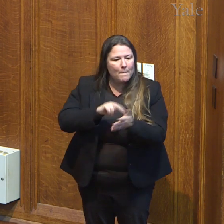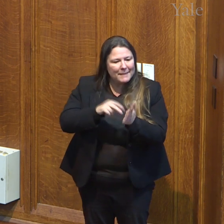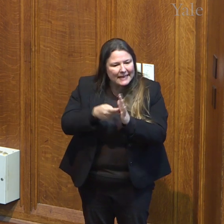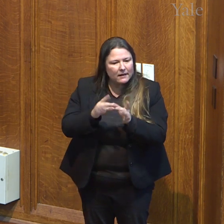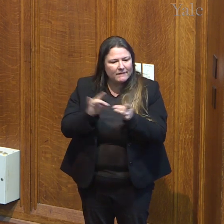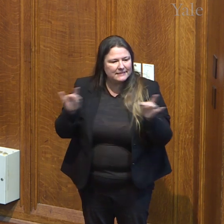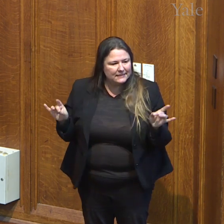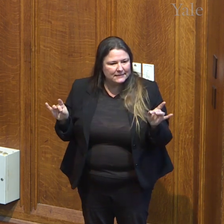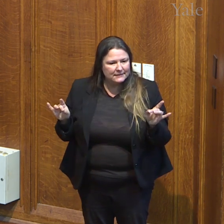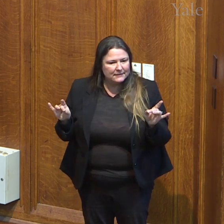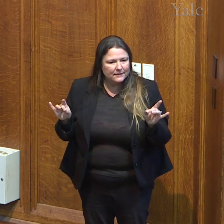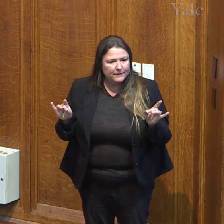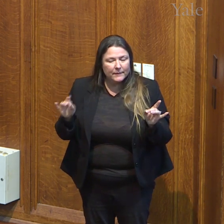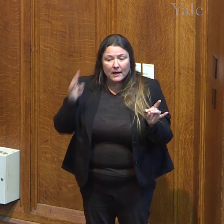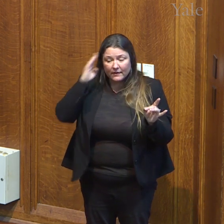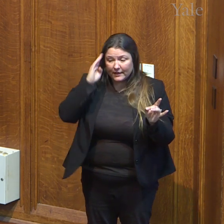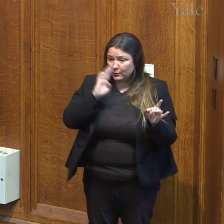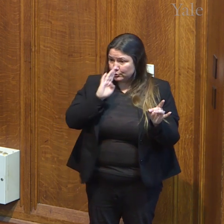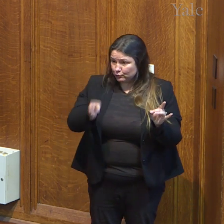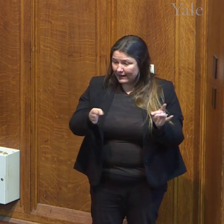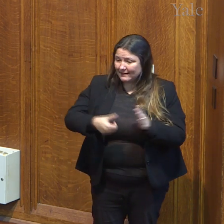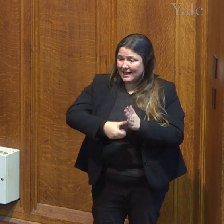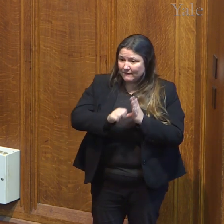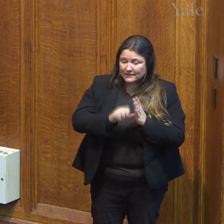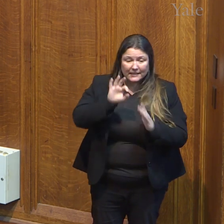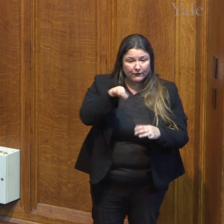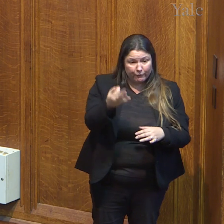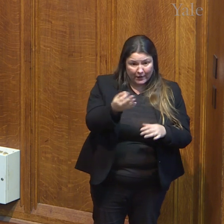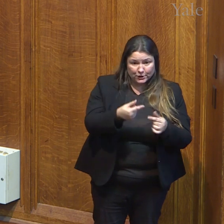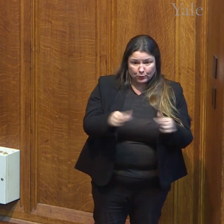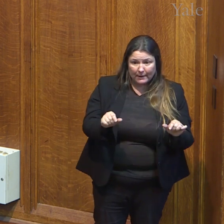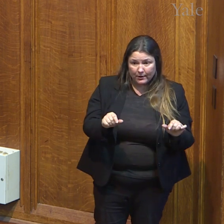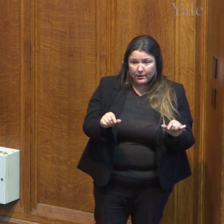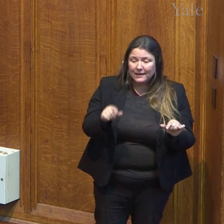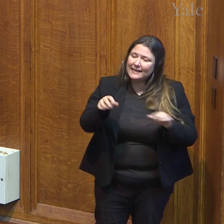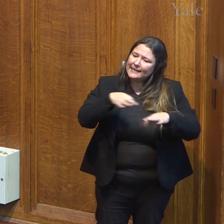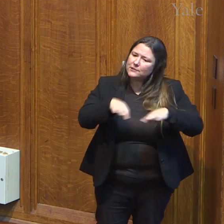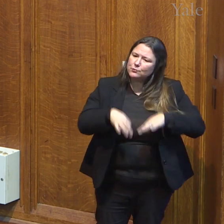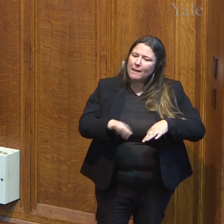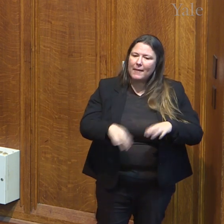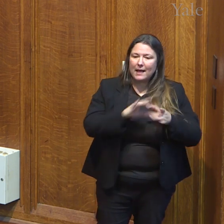Bébian thus correctly emphasized that French grammar, which he described as the relationship between words